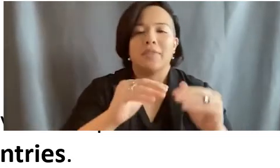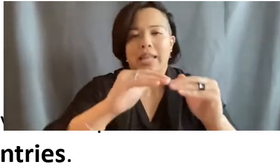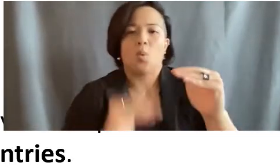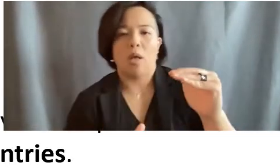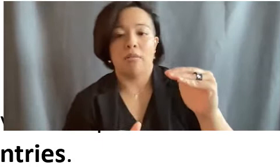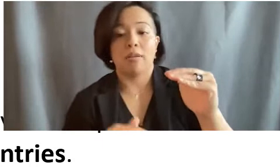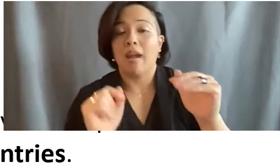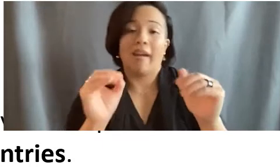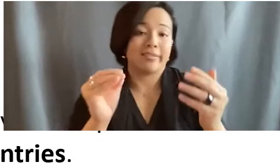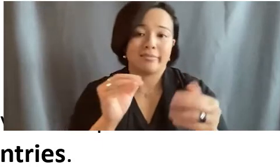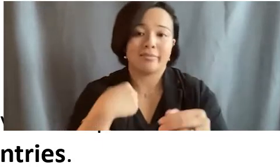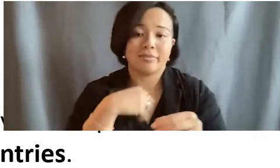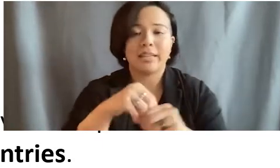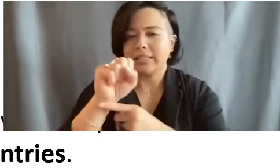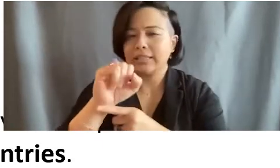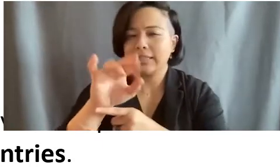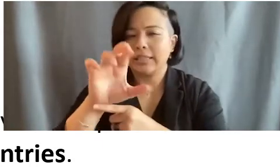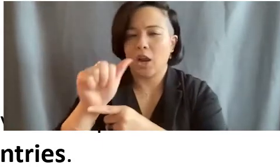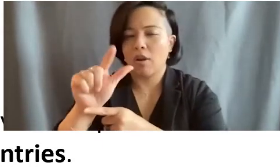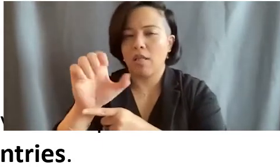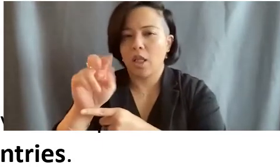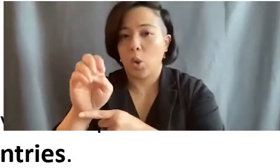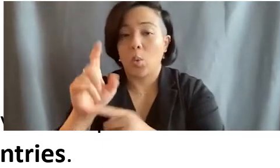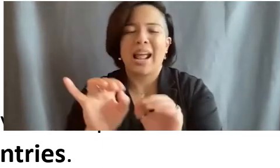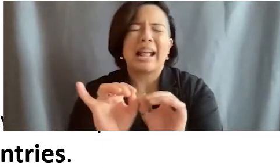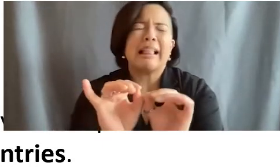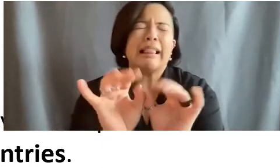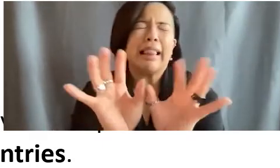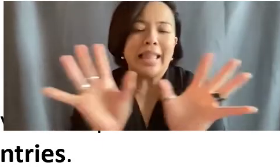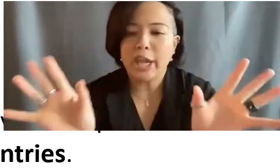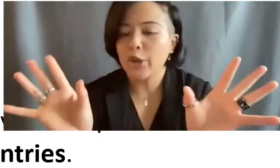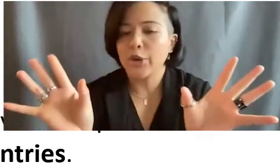there was clear evidence that, unfortunately,